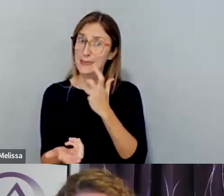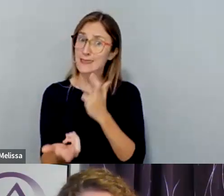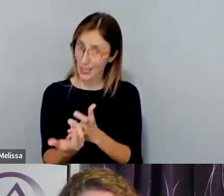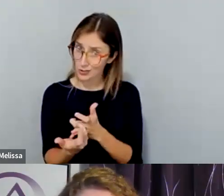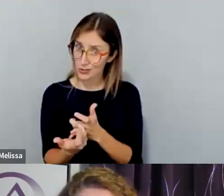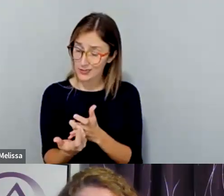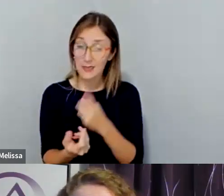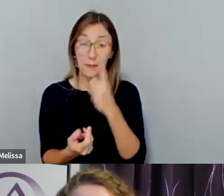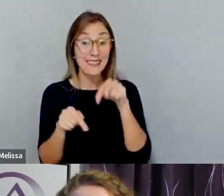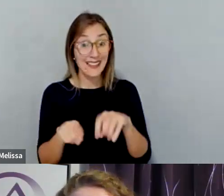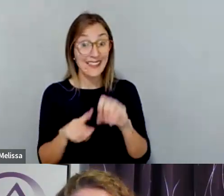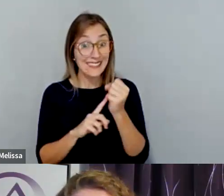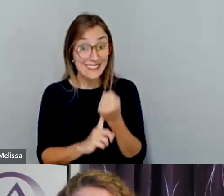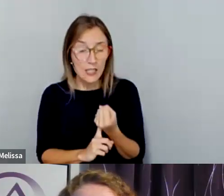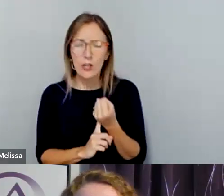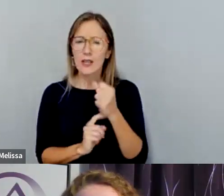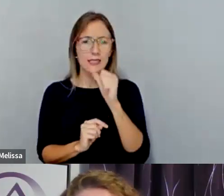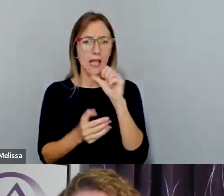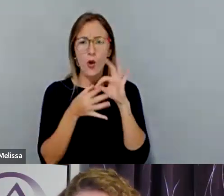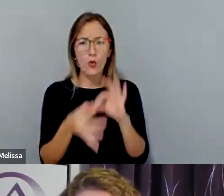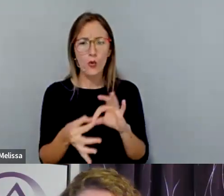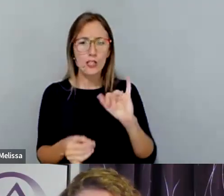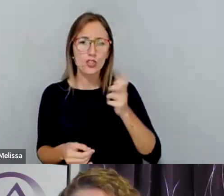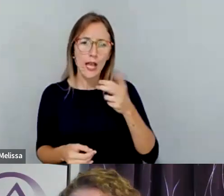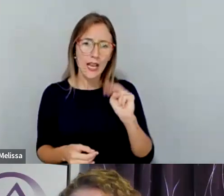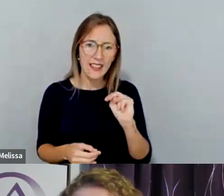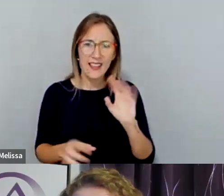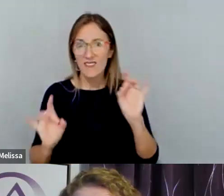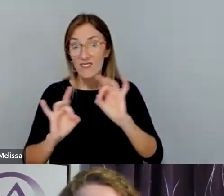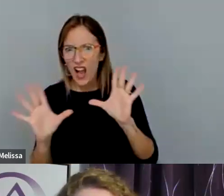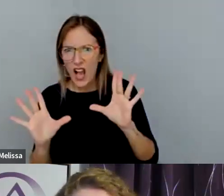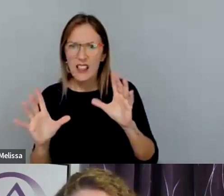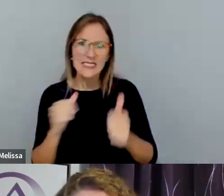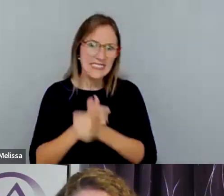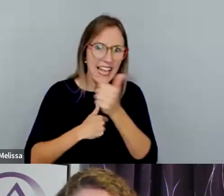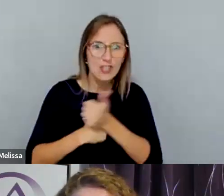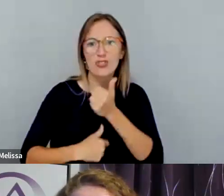would he even right a note? This is a pretty reasonable accommodation in